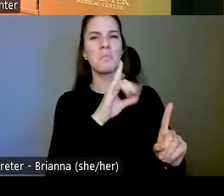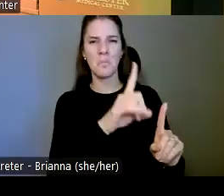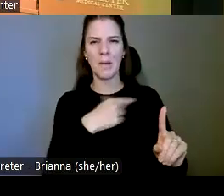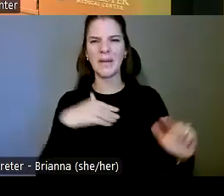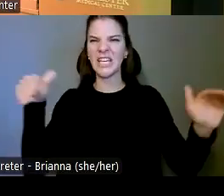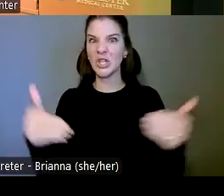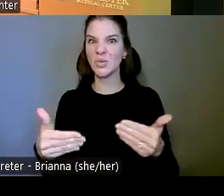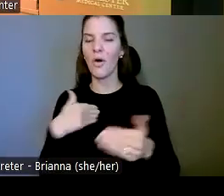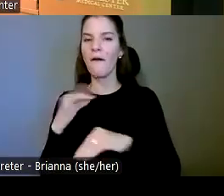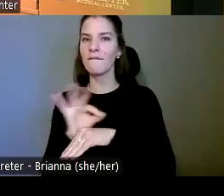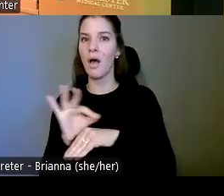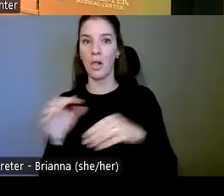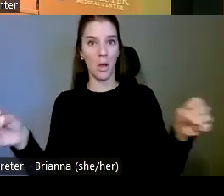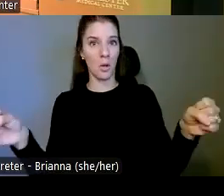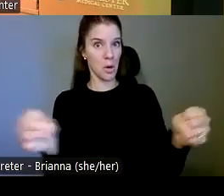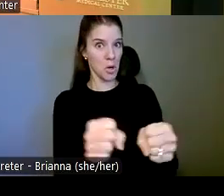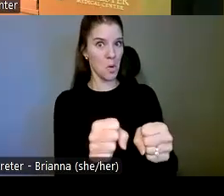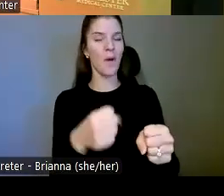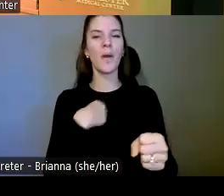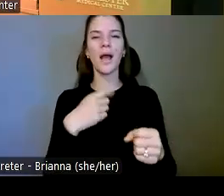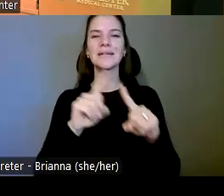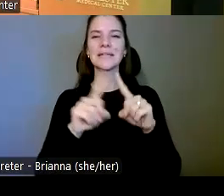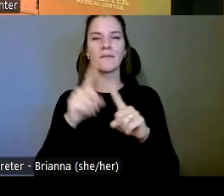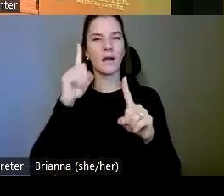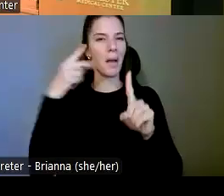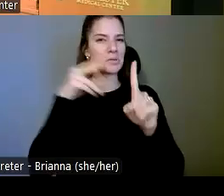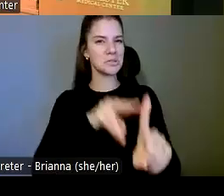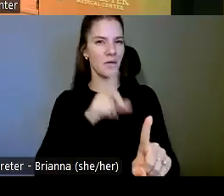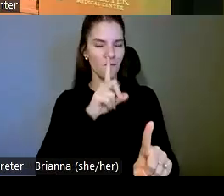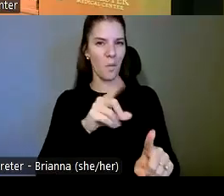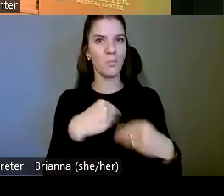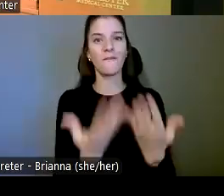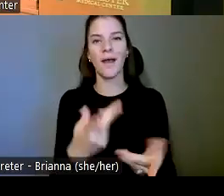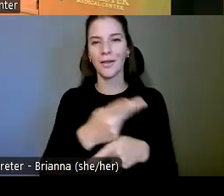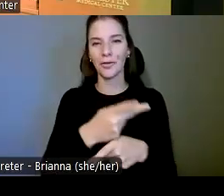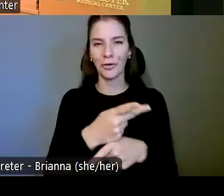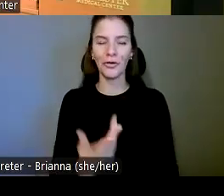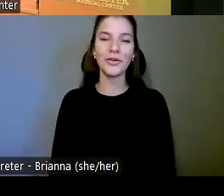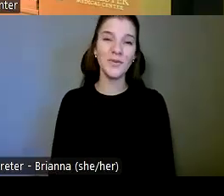sort of look at it in a in a different mindset. Um, so I think the two do overlap in that way.